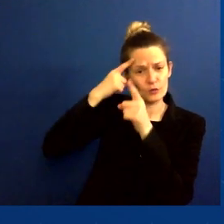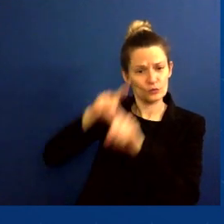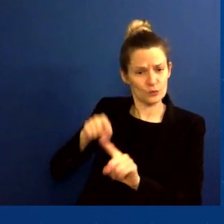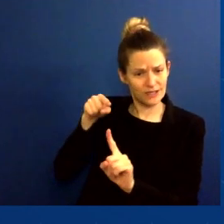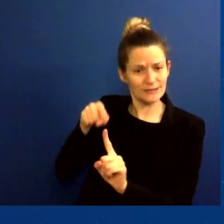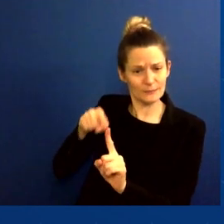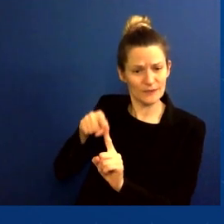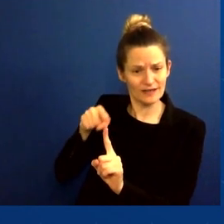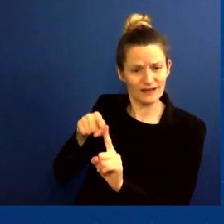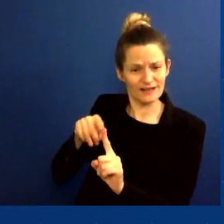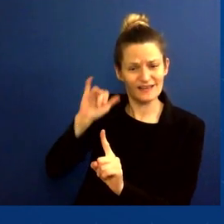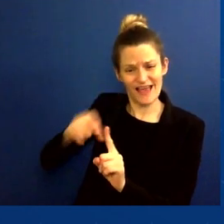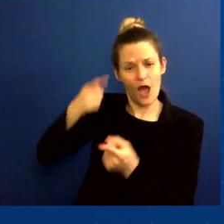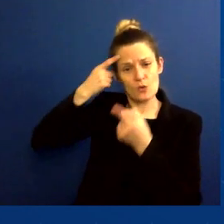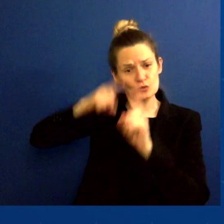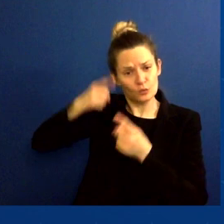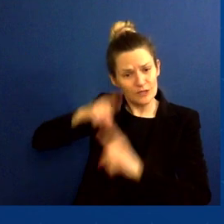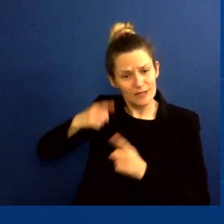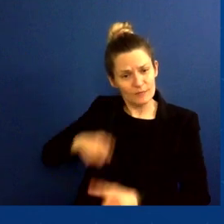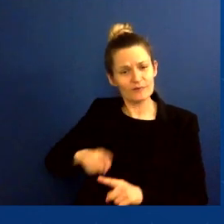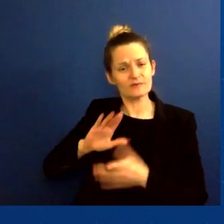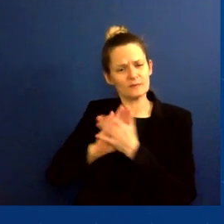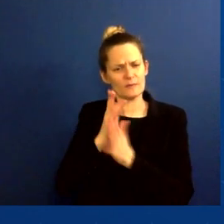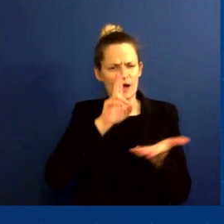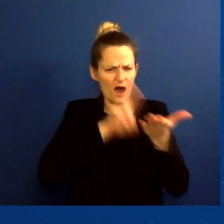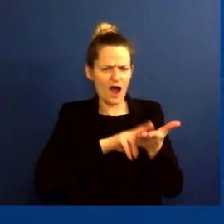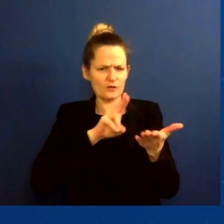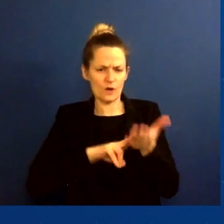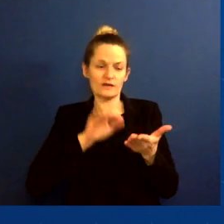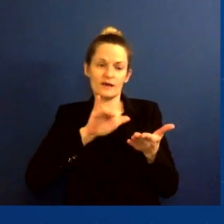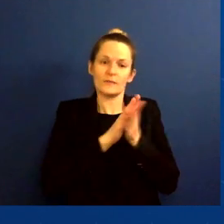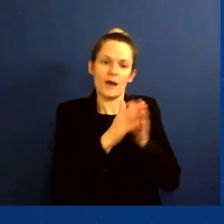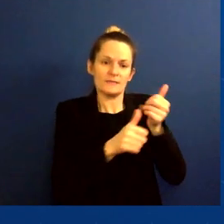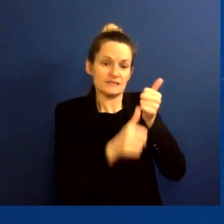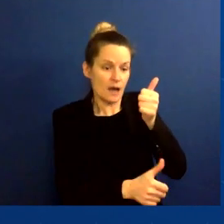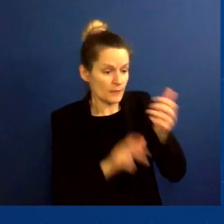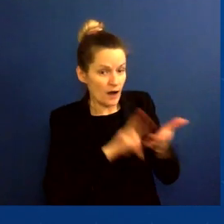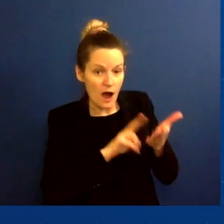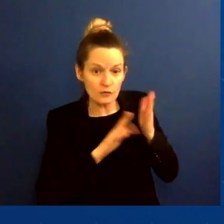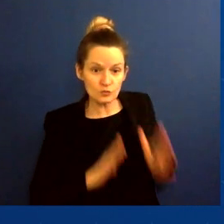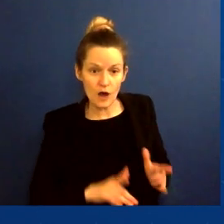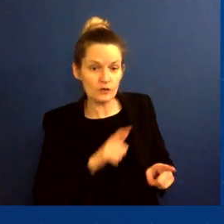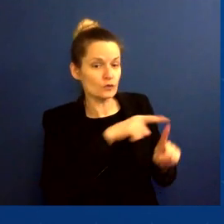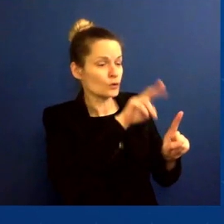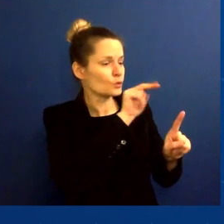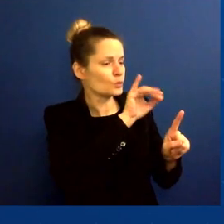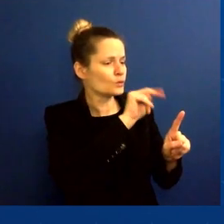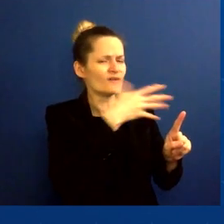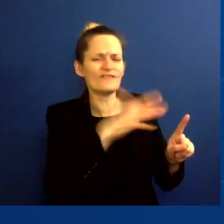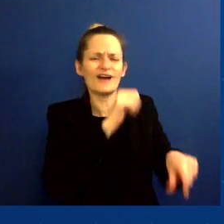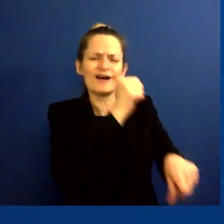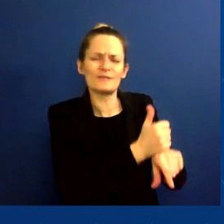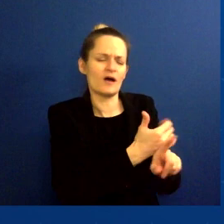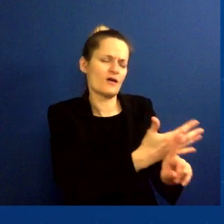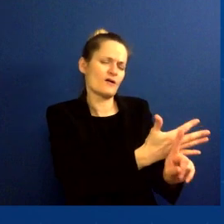sub-contractors, and unions put in place before a construction site gets underway -- before the construction begins.